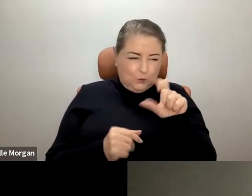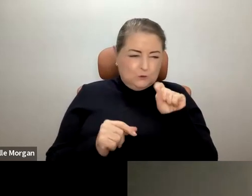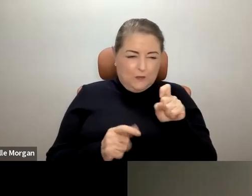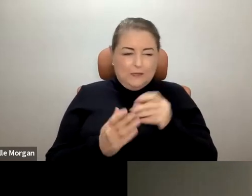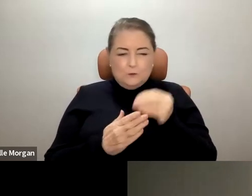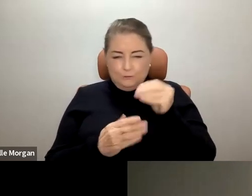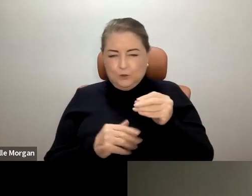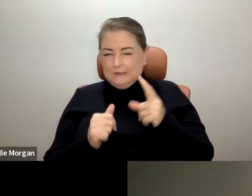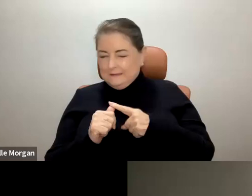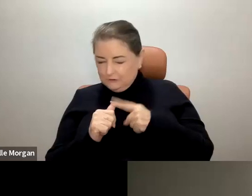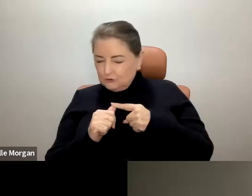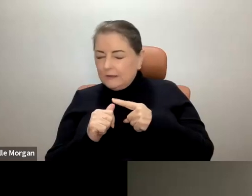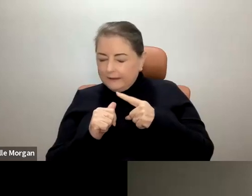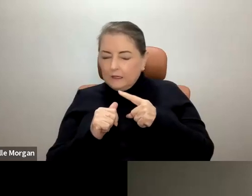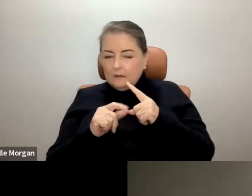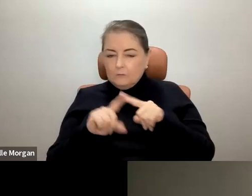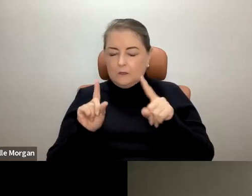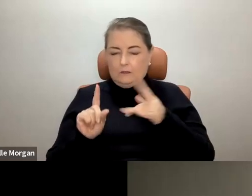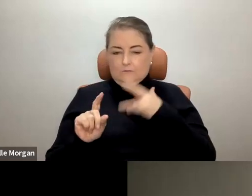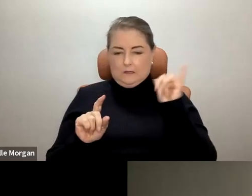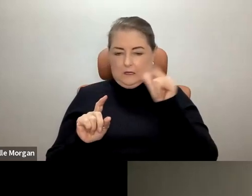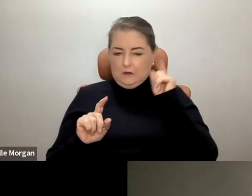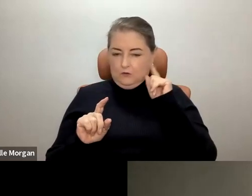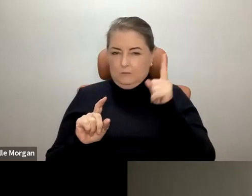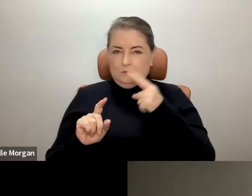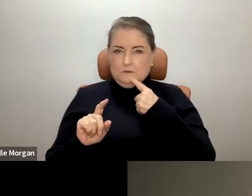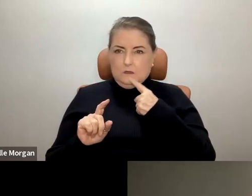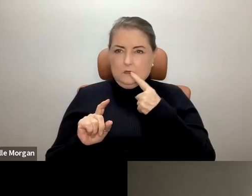initially. But I also feel like I heard him say that perhaps